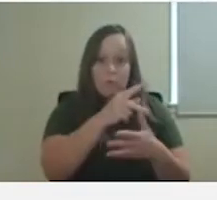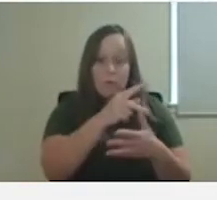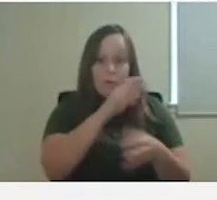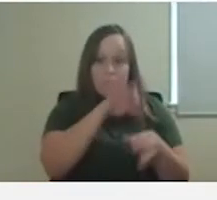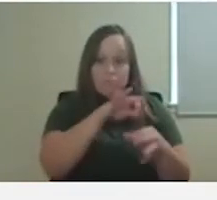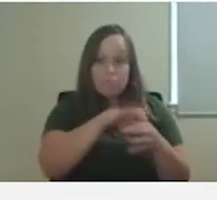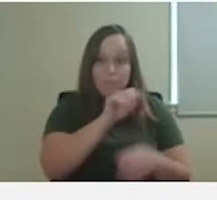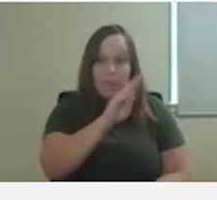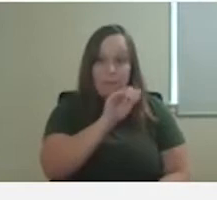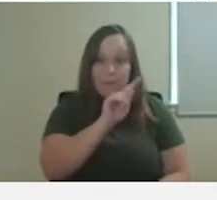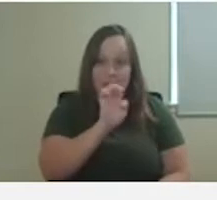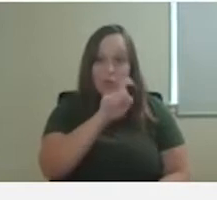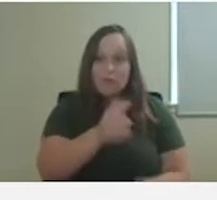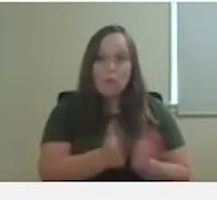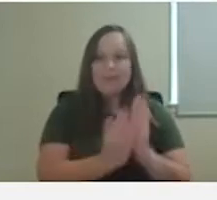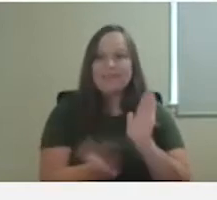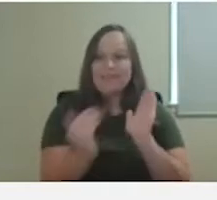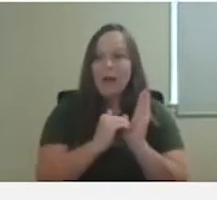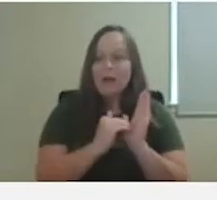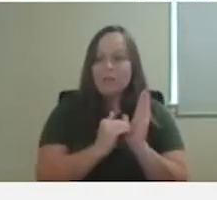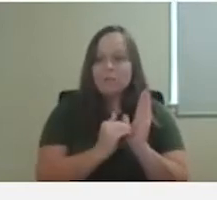you must re-request an absentee ballot for November.